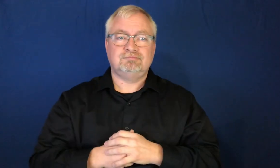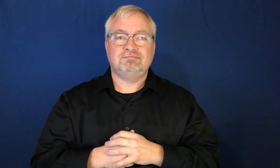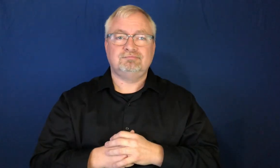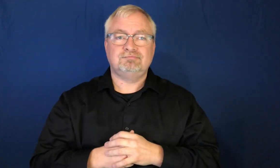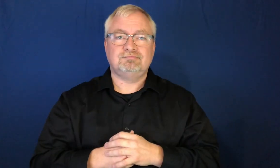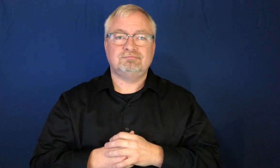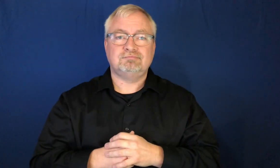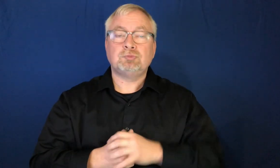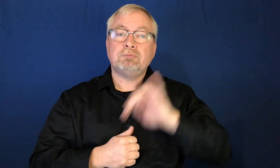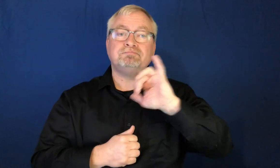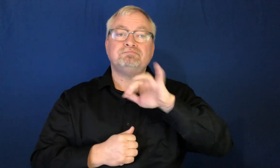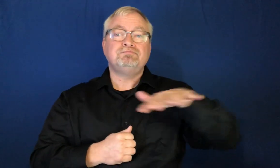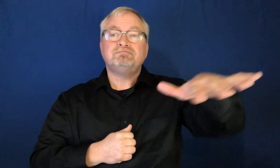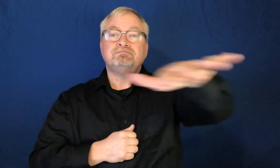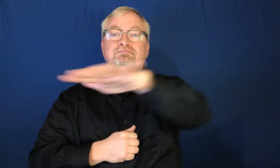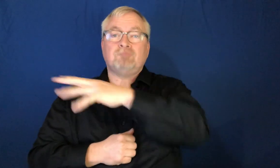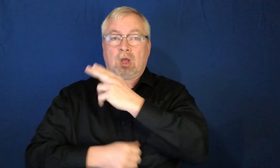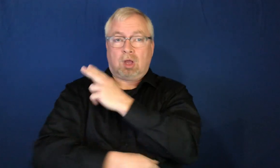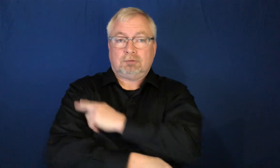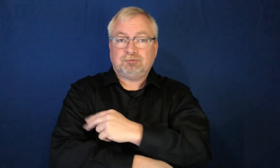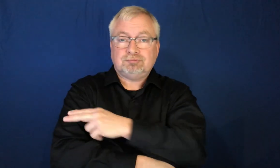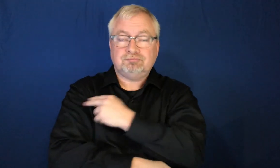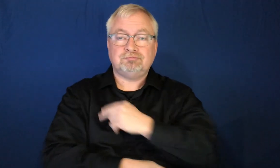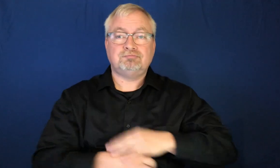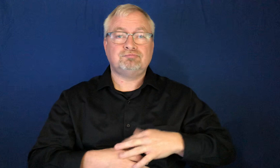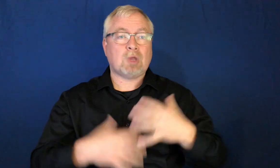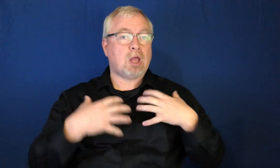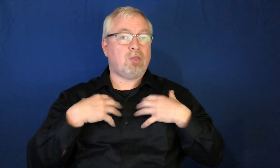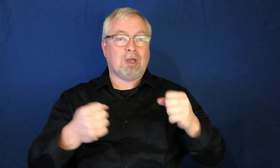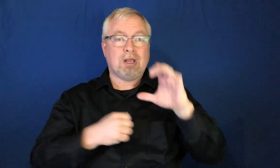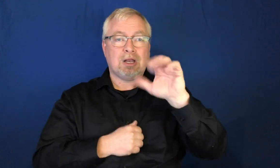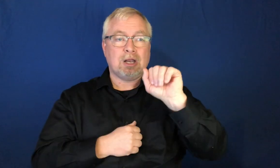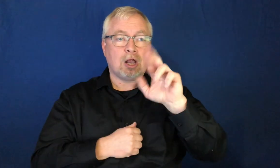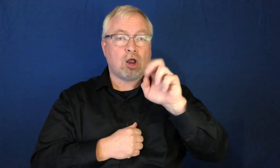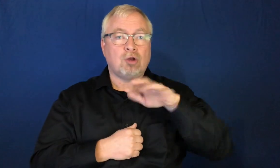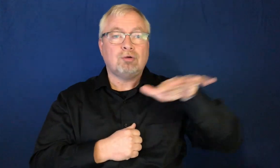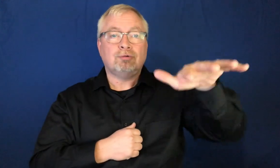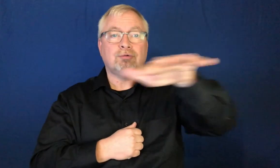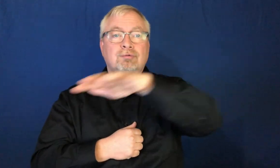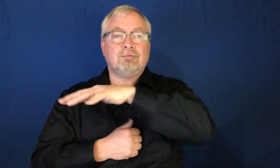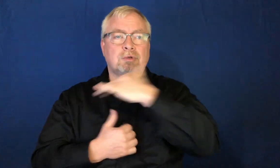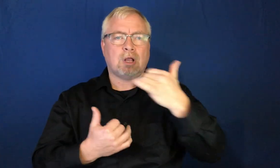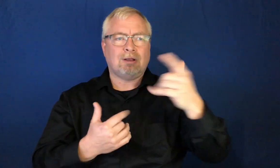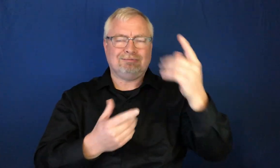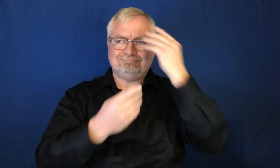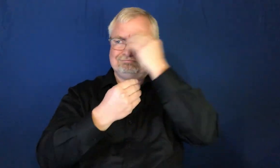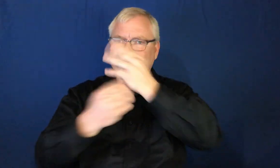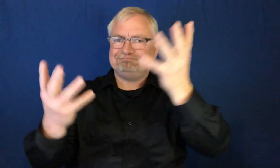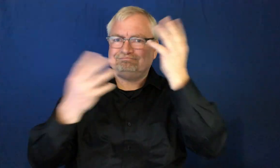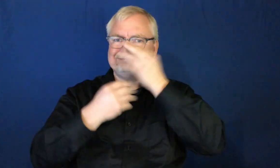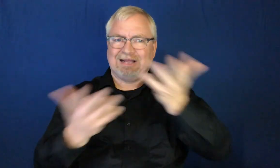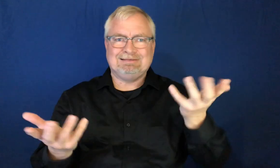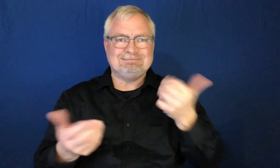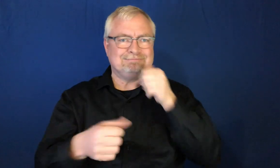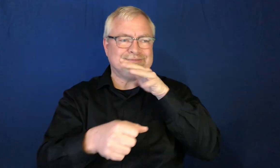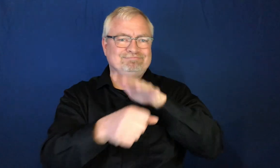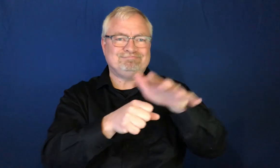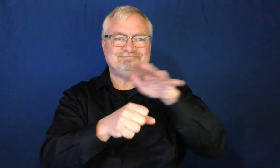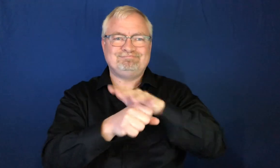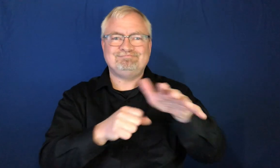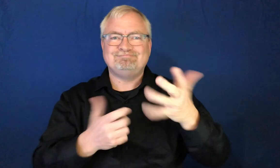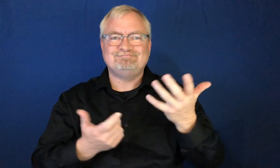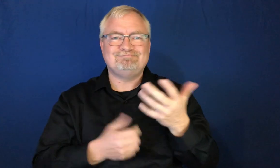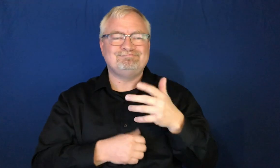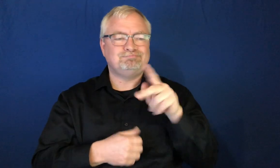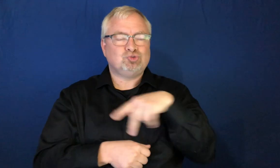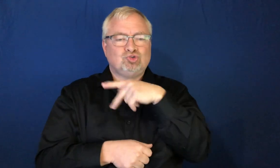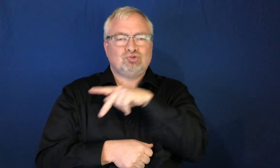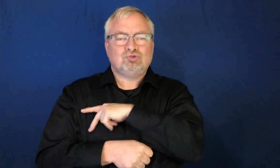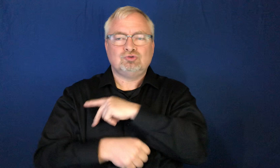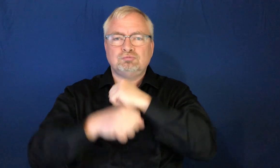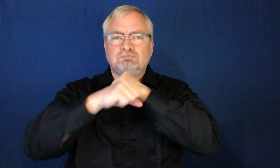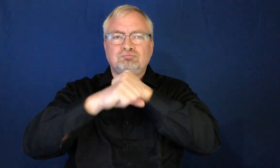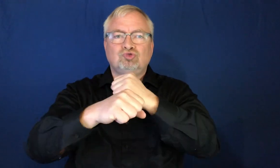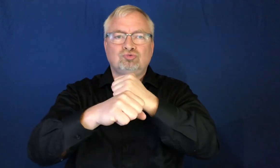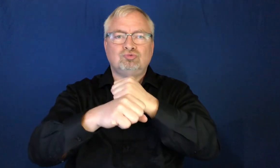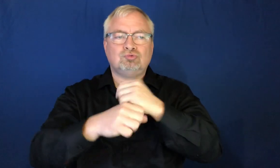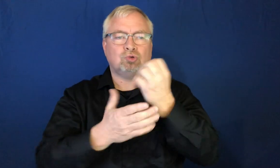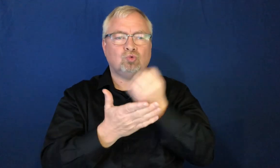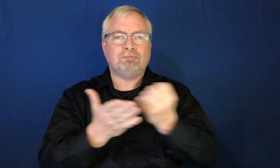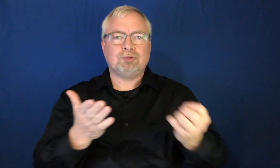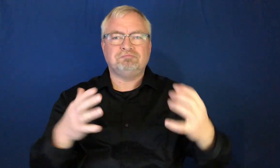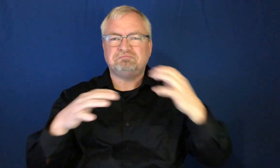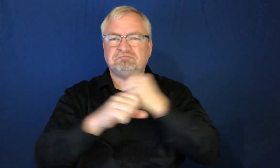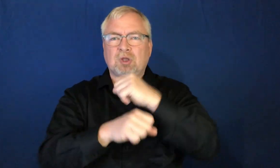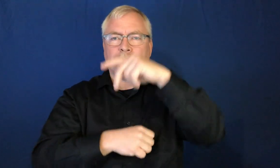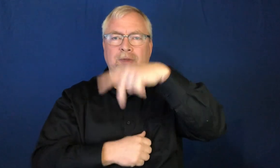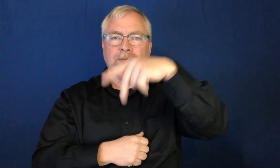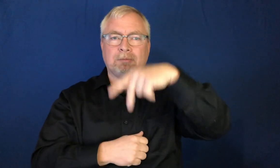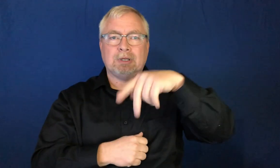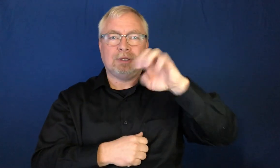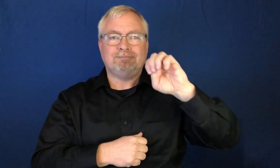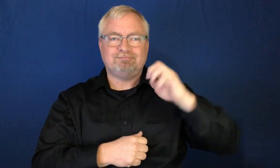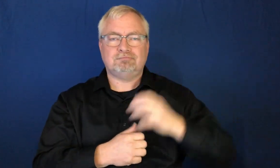As hospitals and health care providers report shortages of personal protective equipment (PPE),